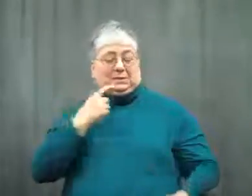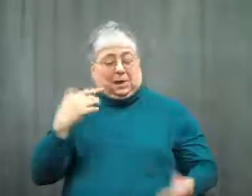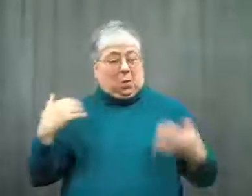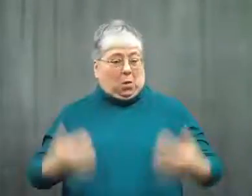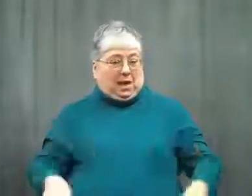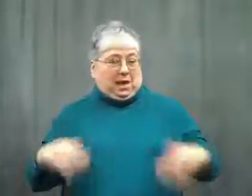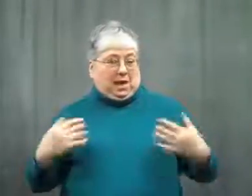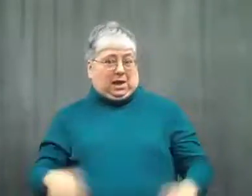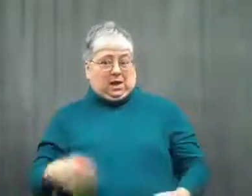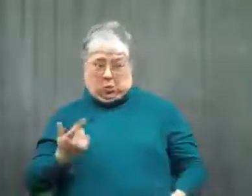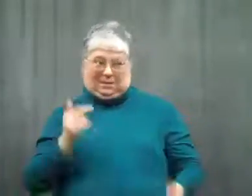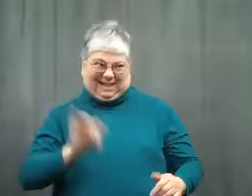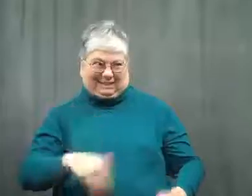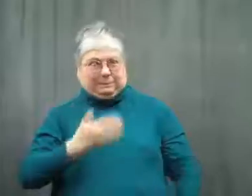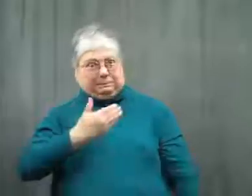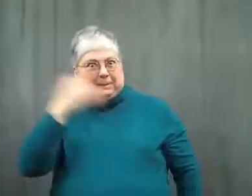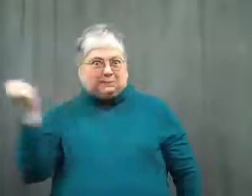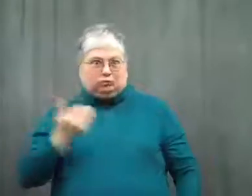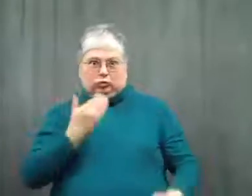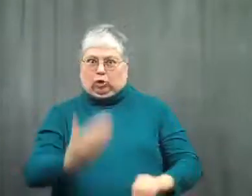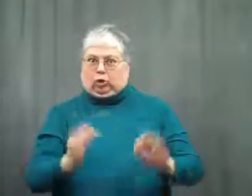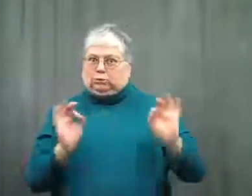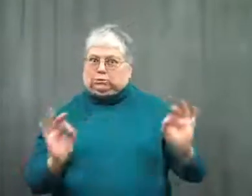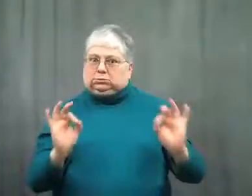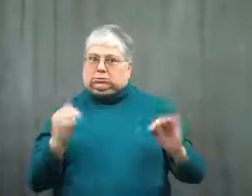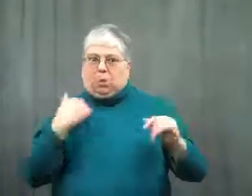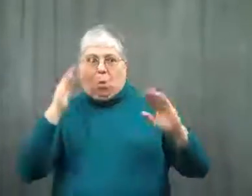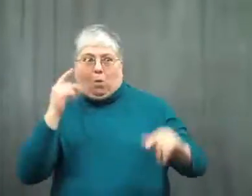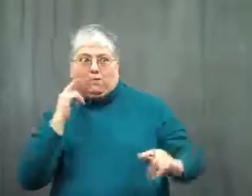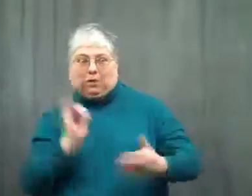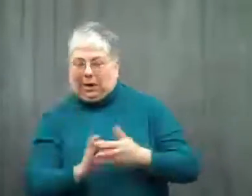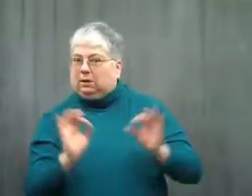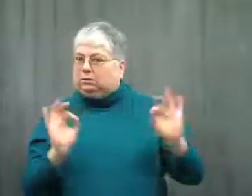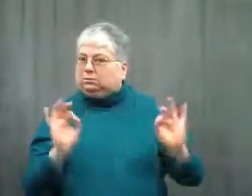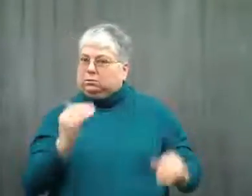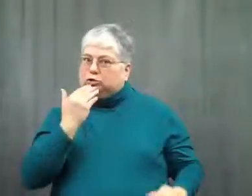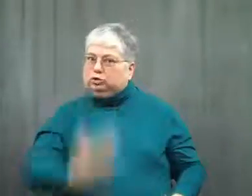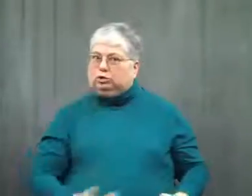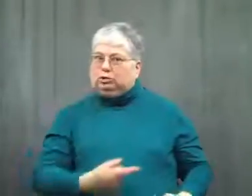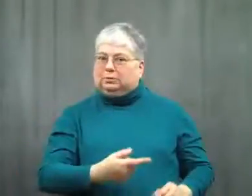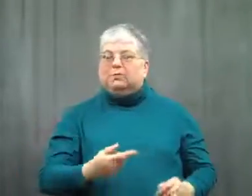He said it was the best possible response they could have hoped for.